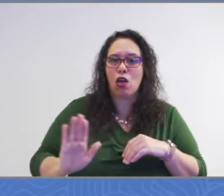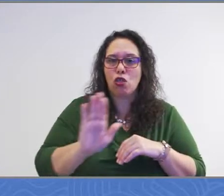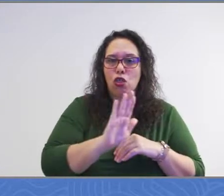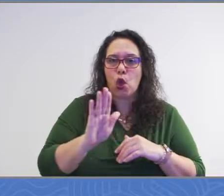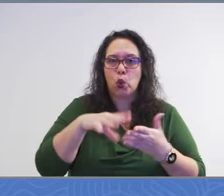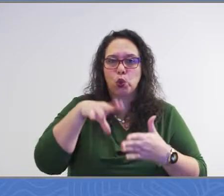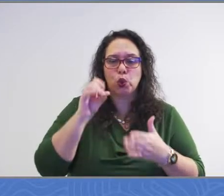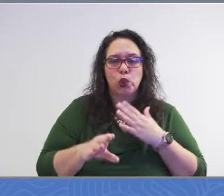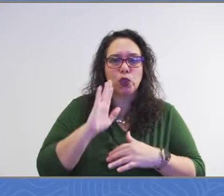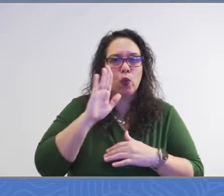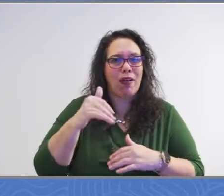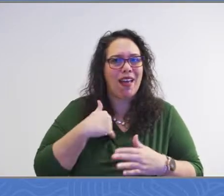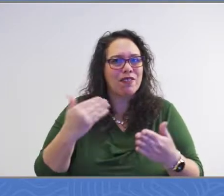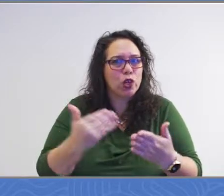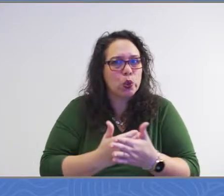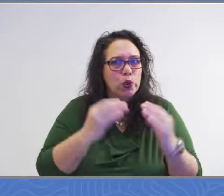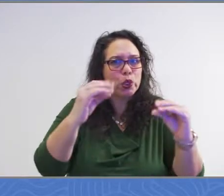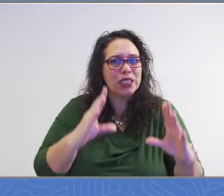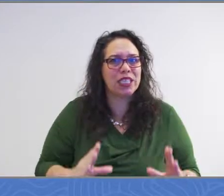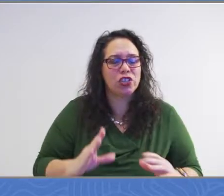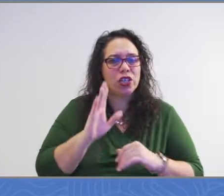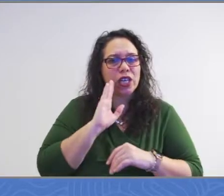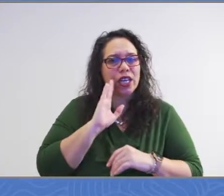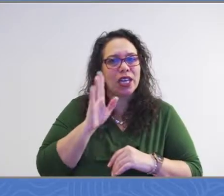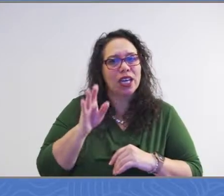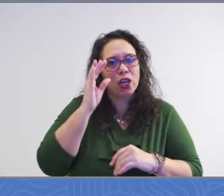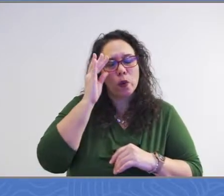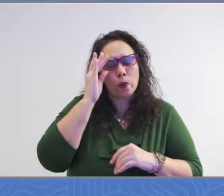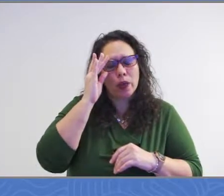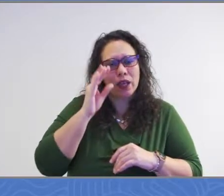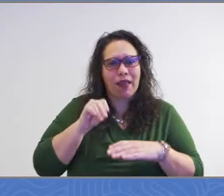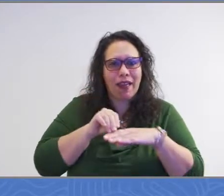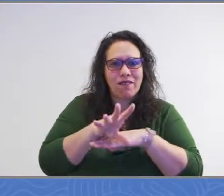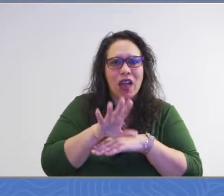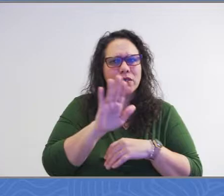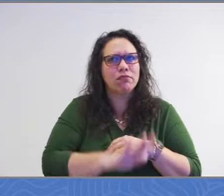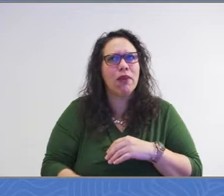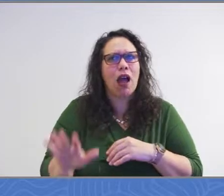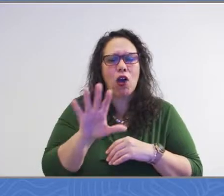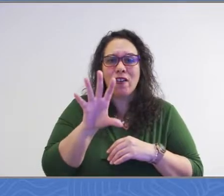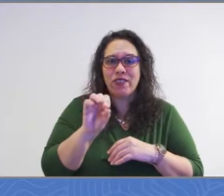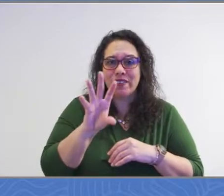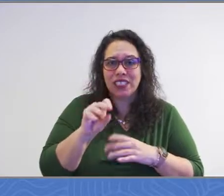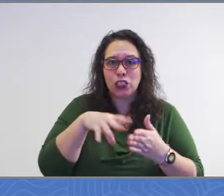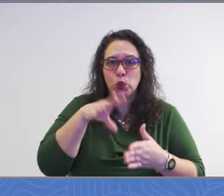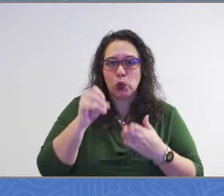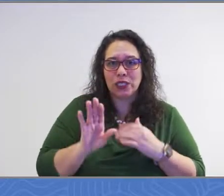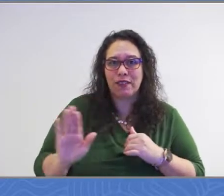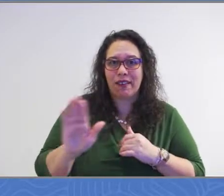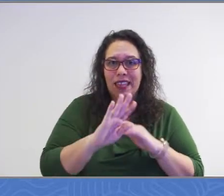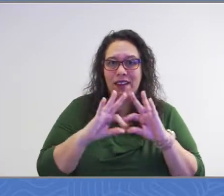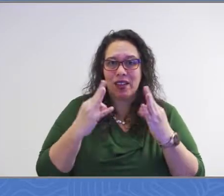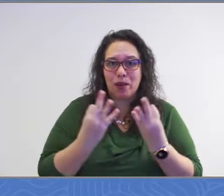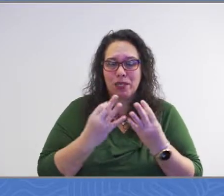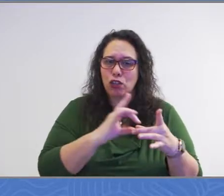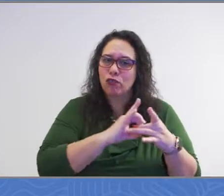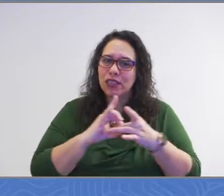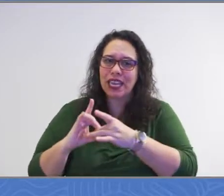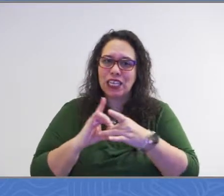If it's affecting a conservative number of 50 students and their family. The relationship between a student, teacher,